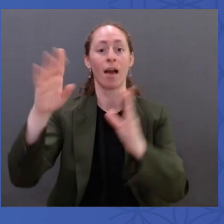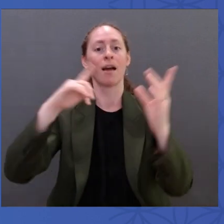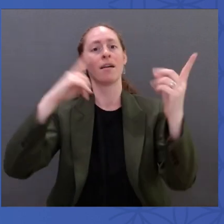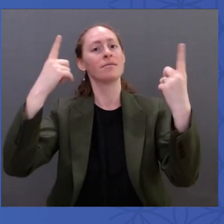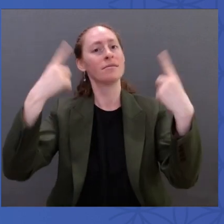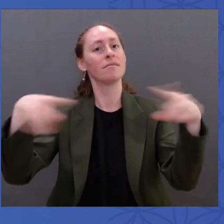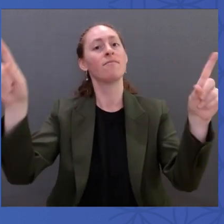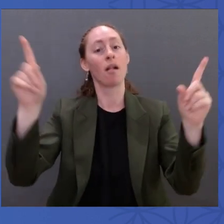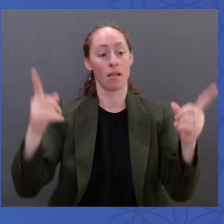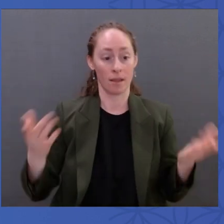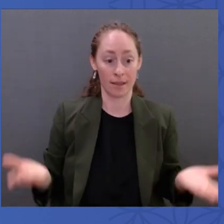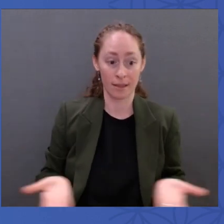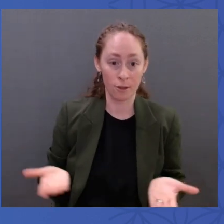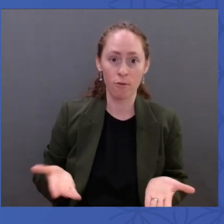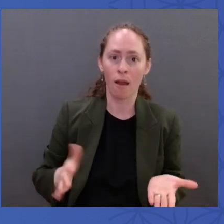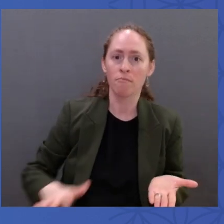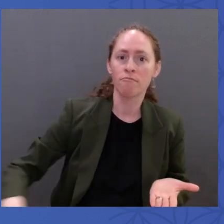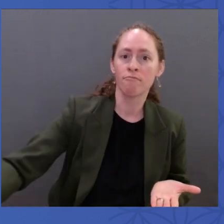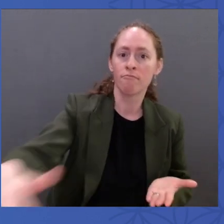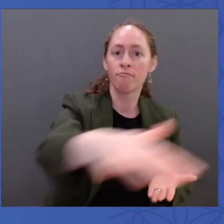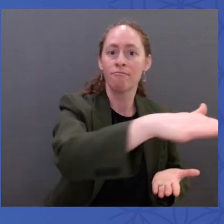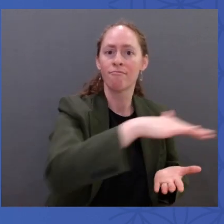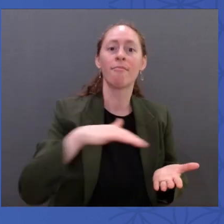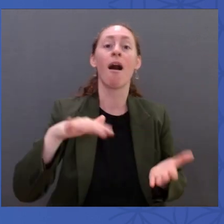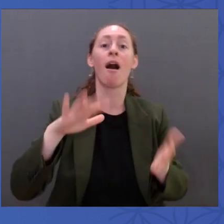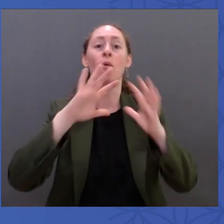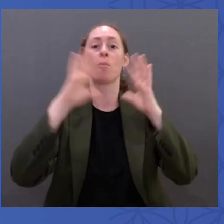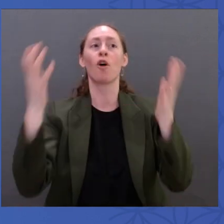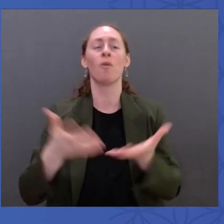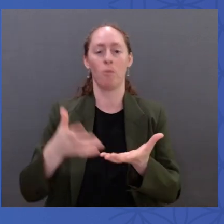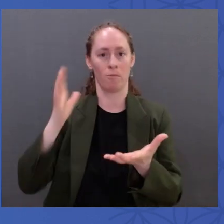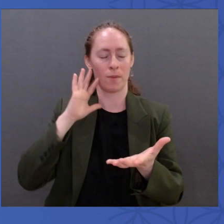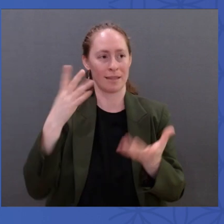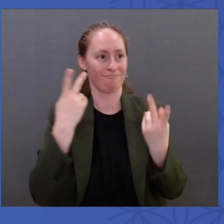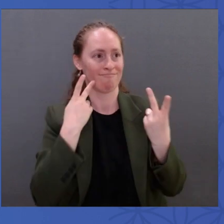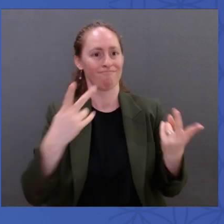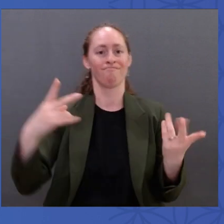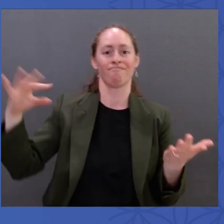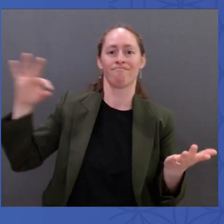I look forward to the opportunity to work with our many partners in the region.